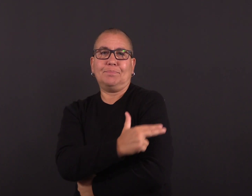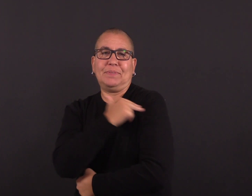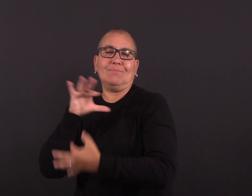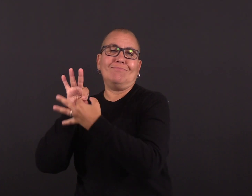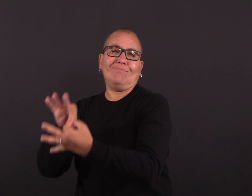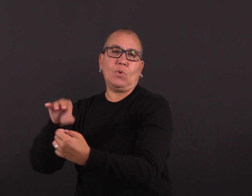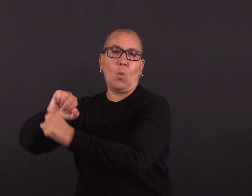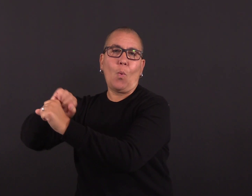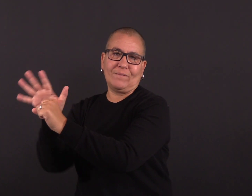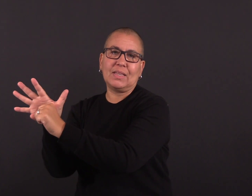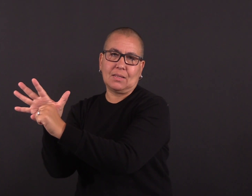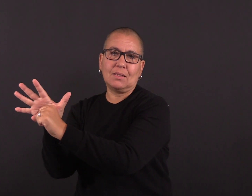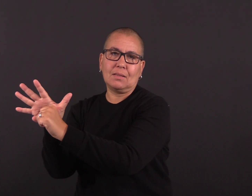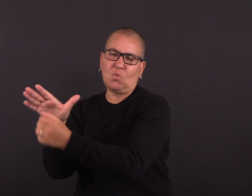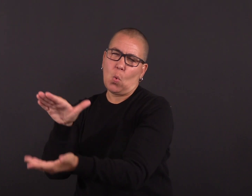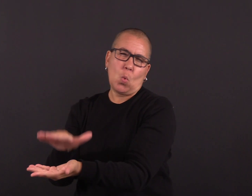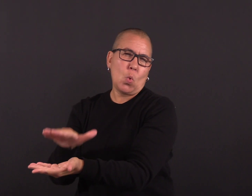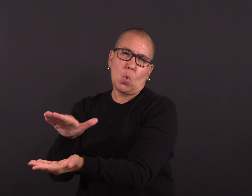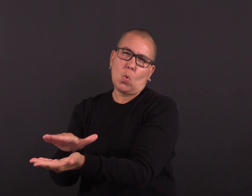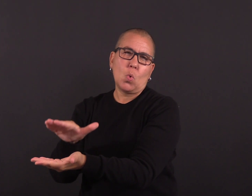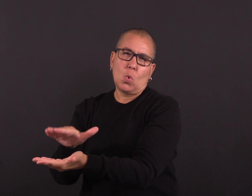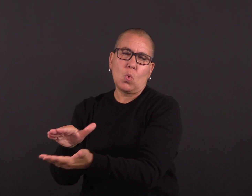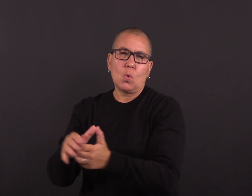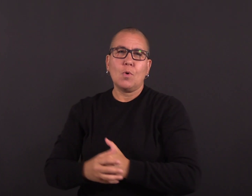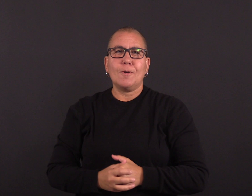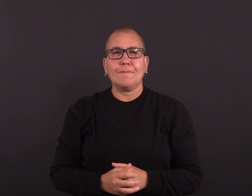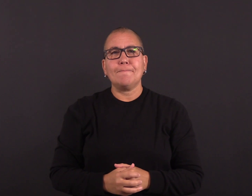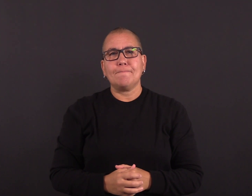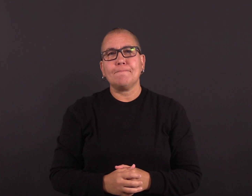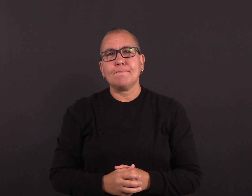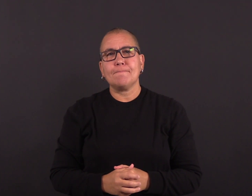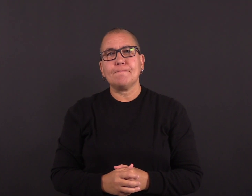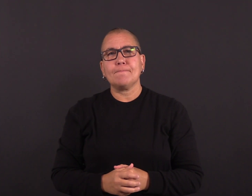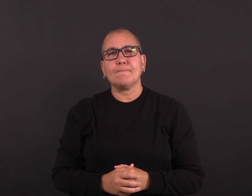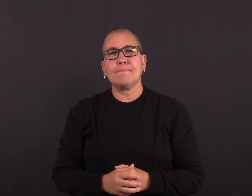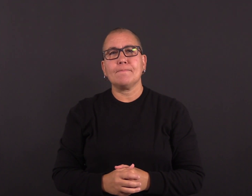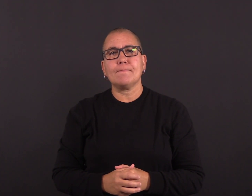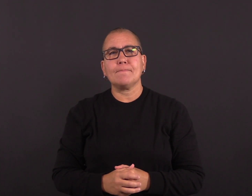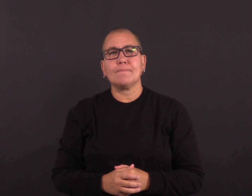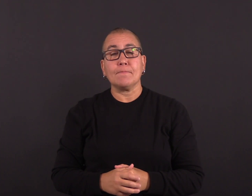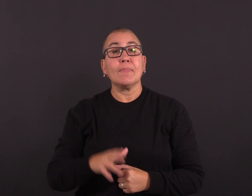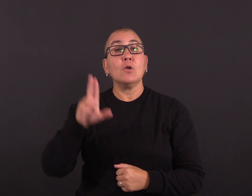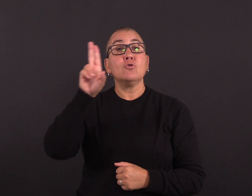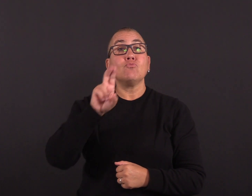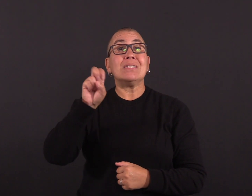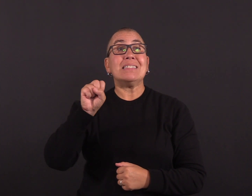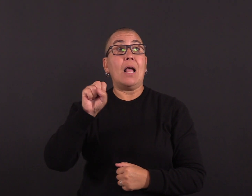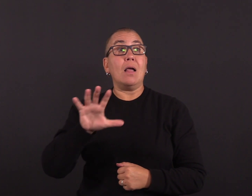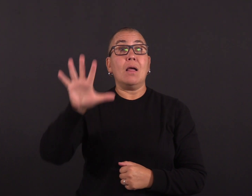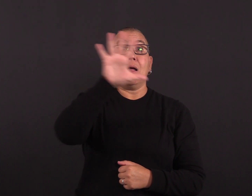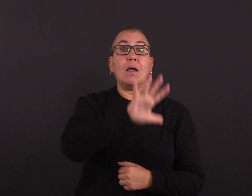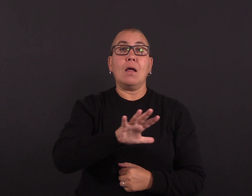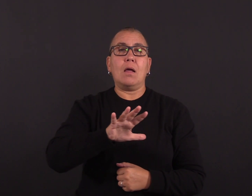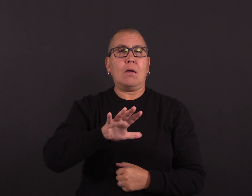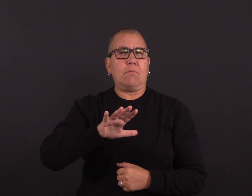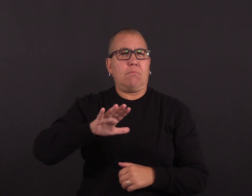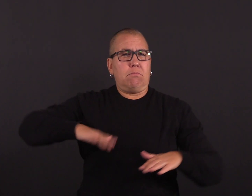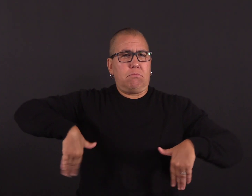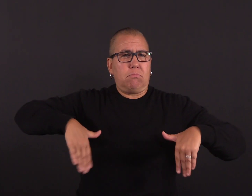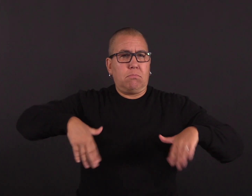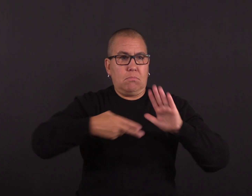high levels of Covid-19 hospitalizations. But 85 counties — about 3% of the country — were in